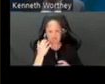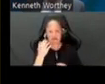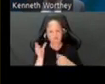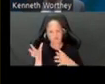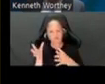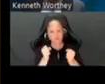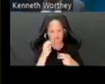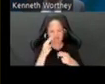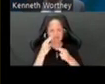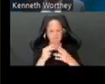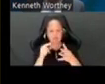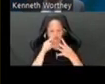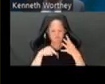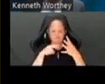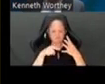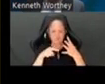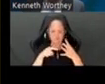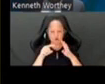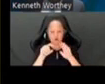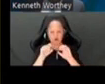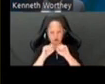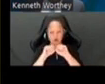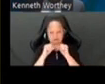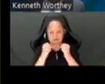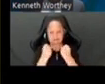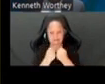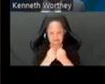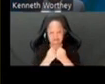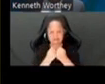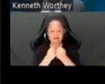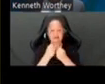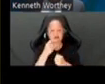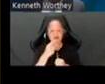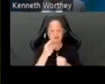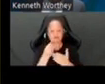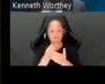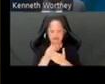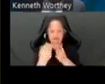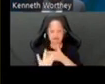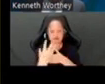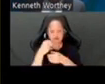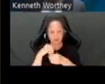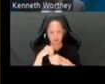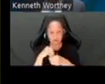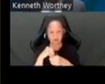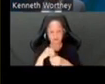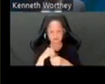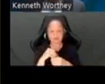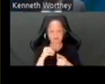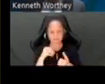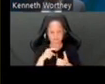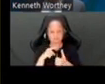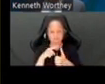four scenarios for financial inclusion that are included. And it comes in accessible PDF